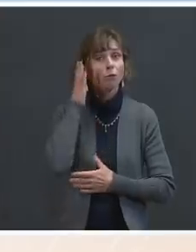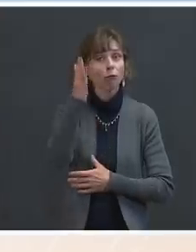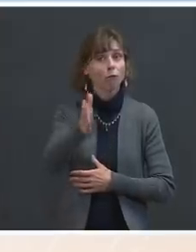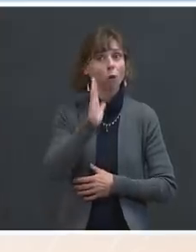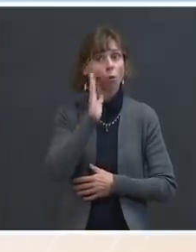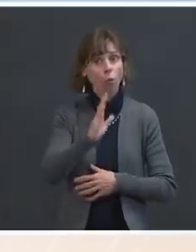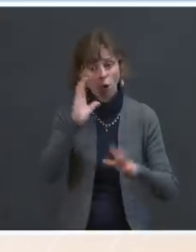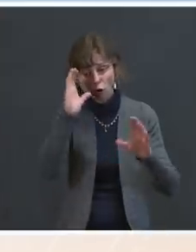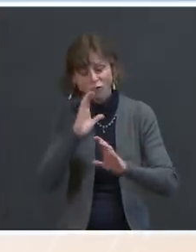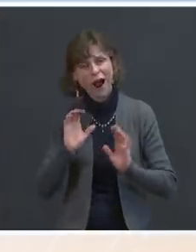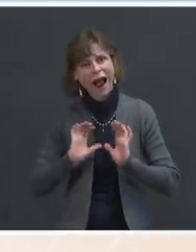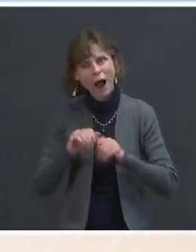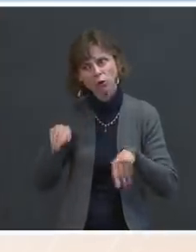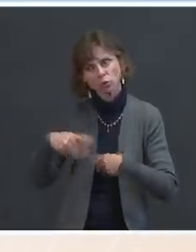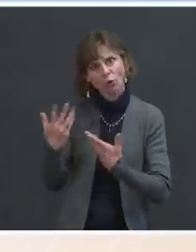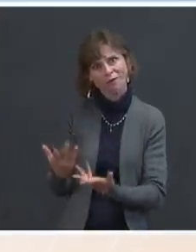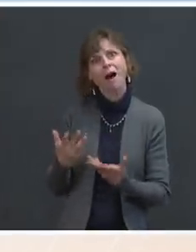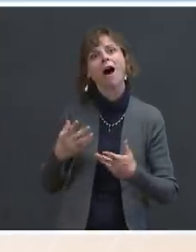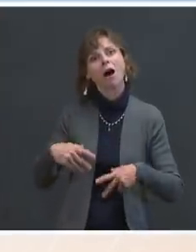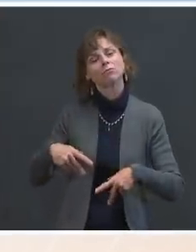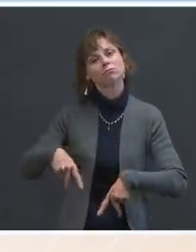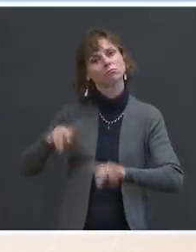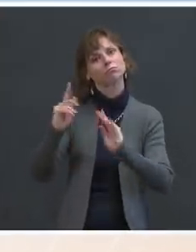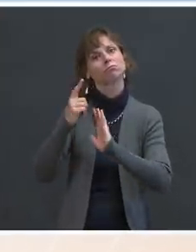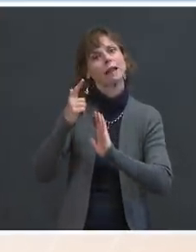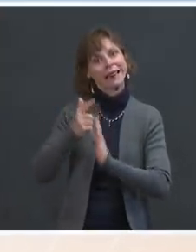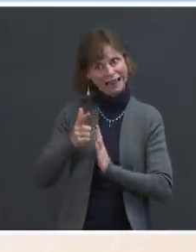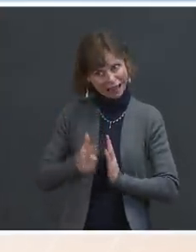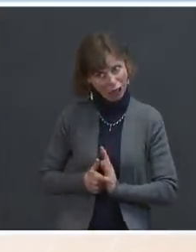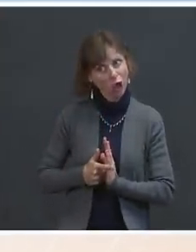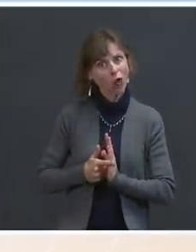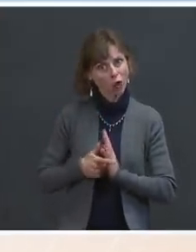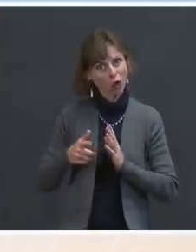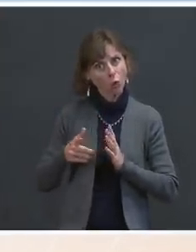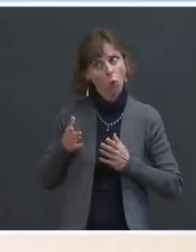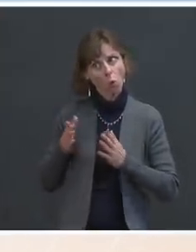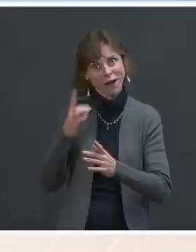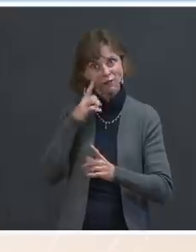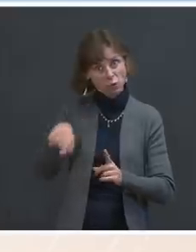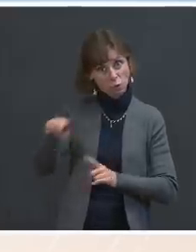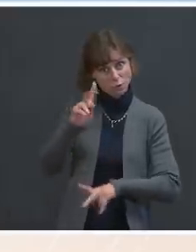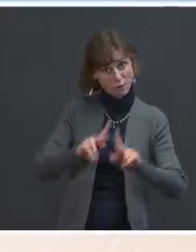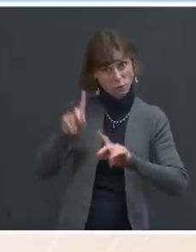legal avenues in the region for people needing protection, while we continue to enforce our laws.